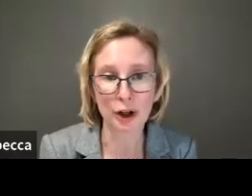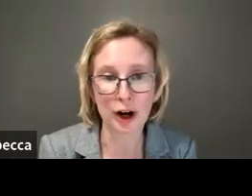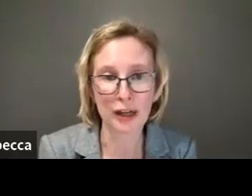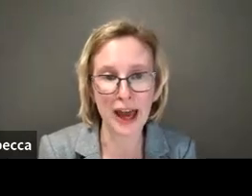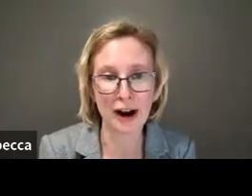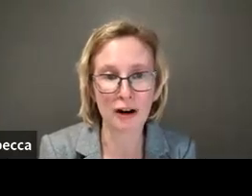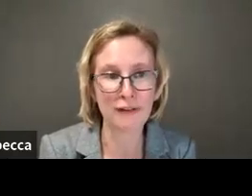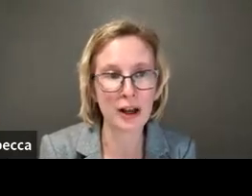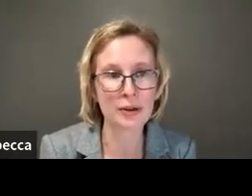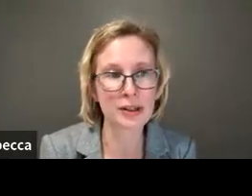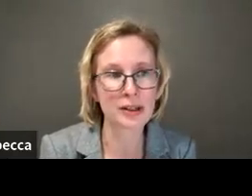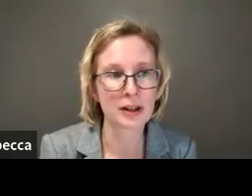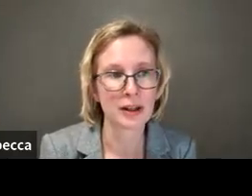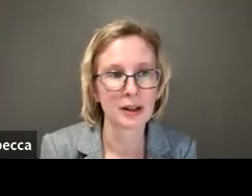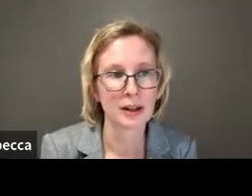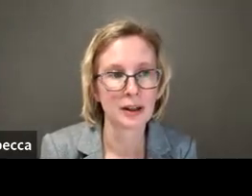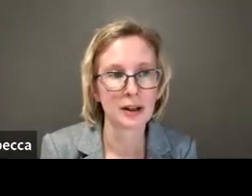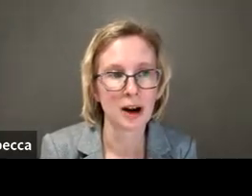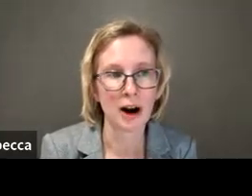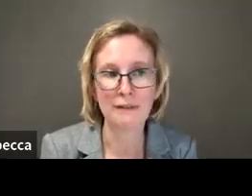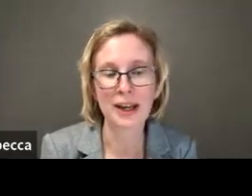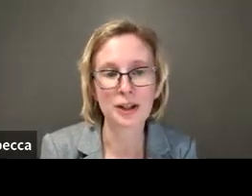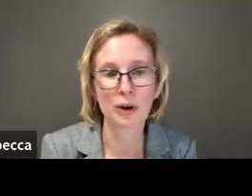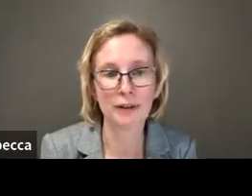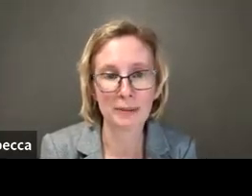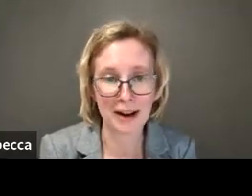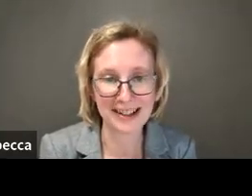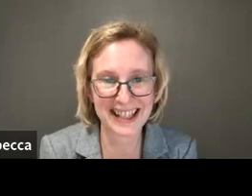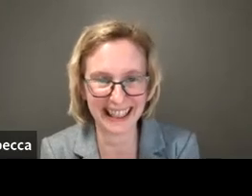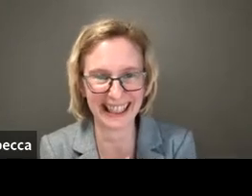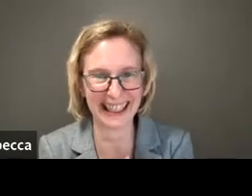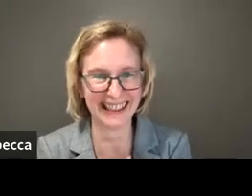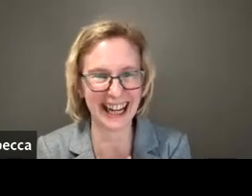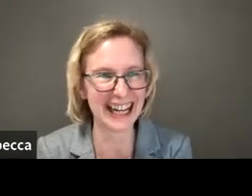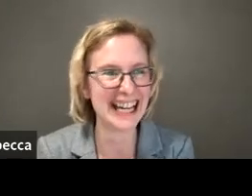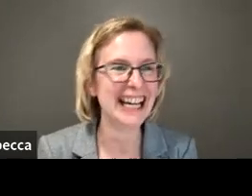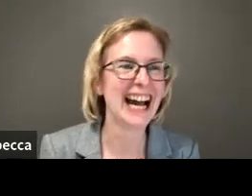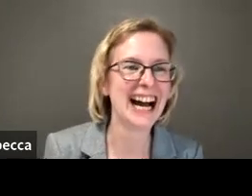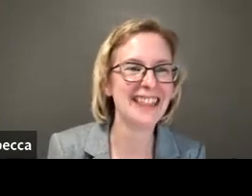learned that our fellows are advocates who are very modest.